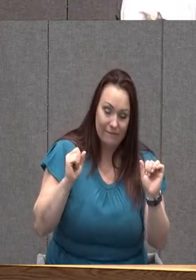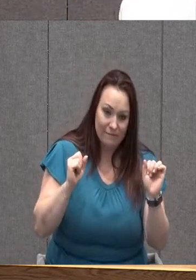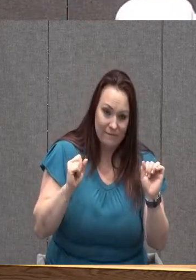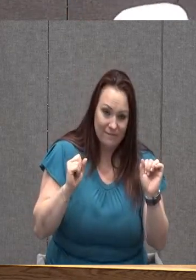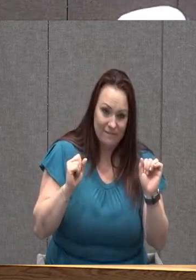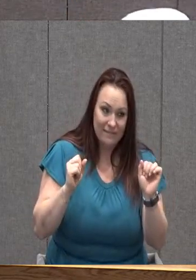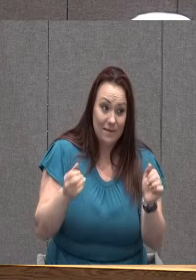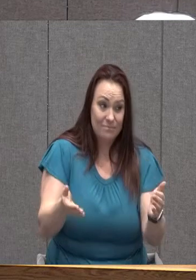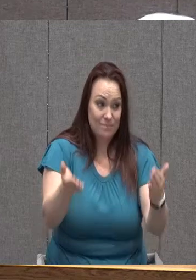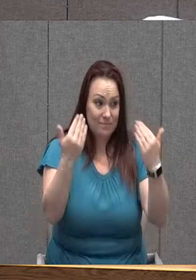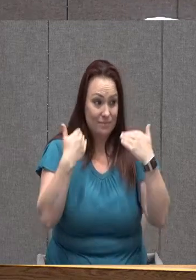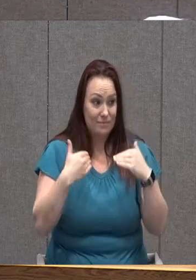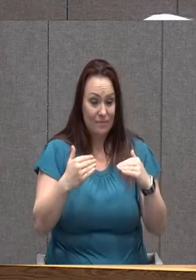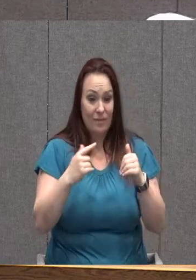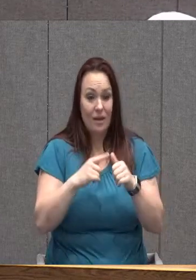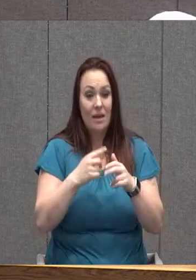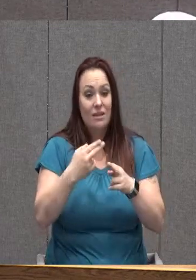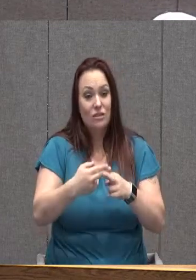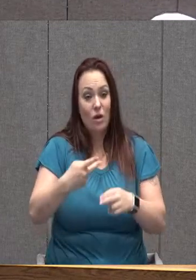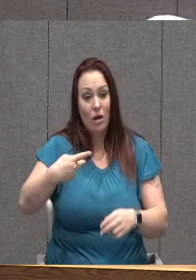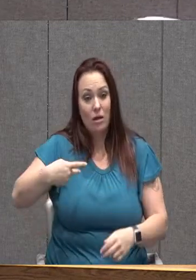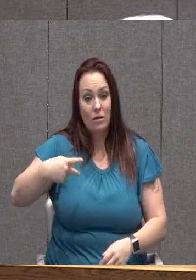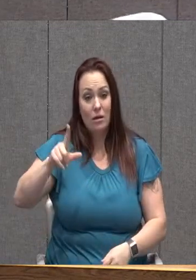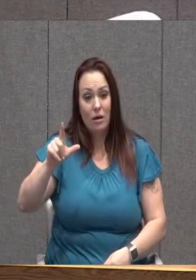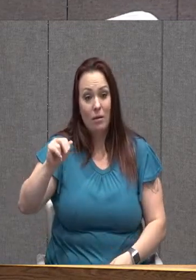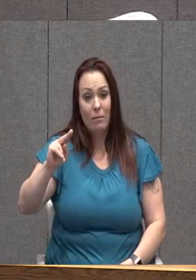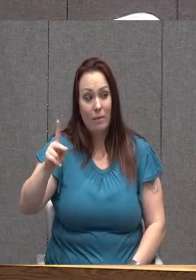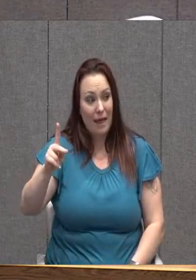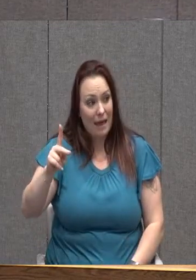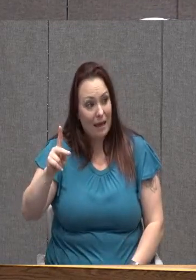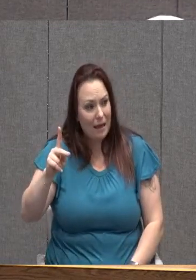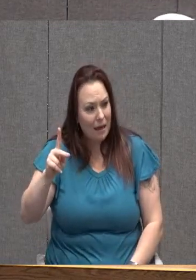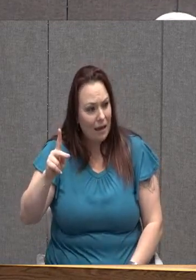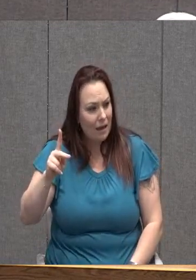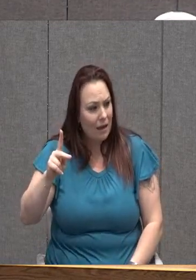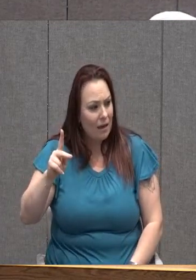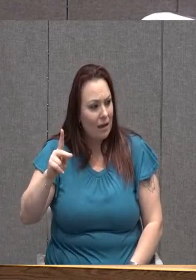The next activity is a plank tap, so Ms. Neal is showing us what to do,